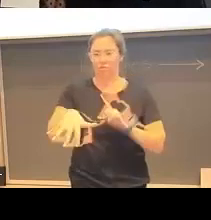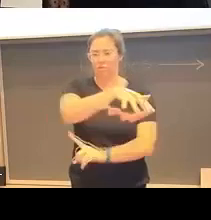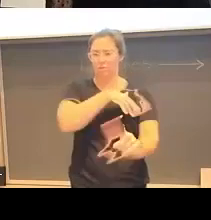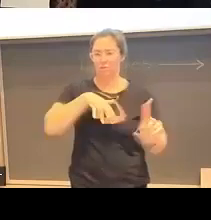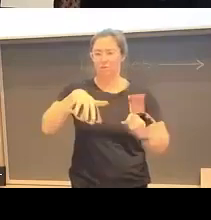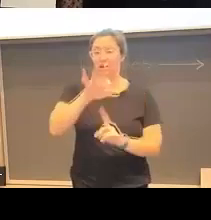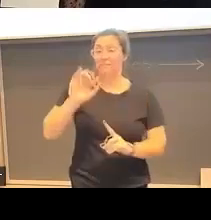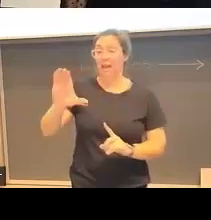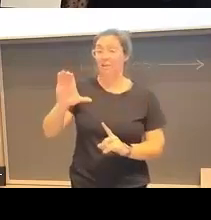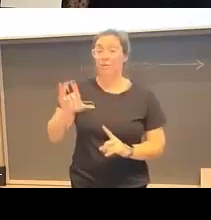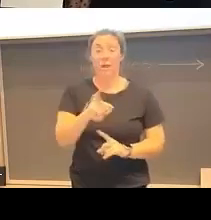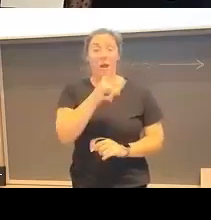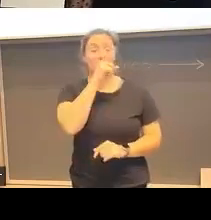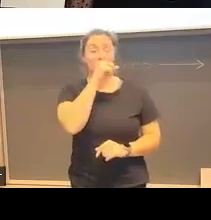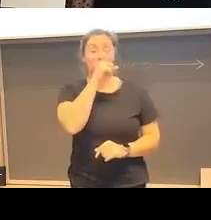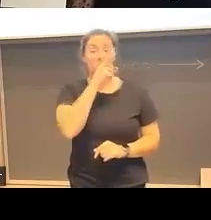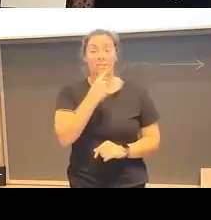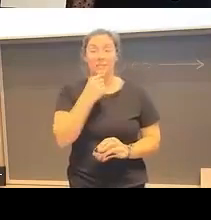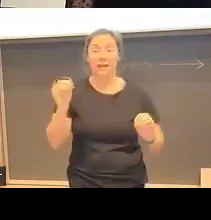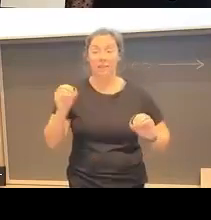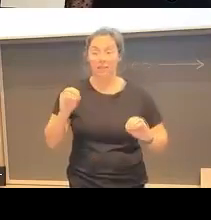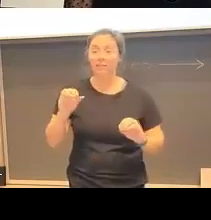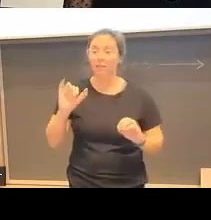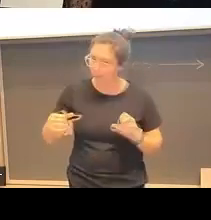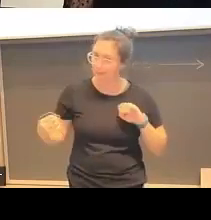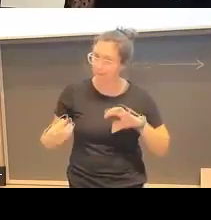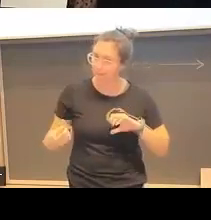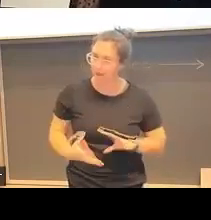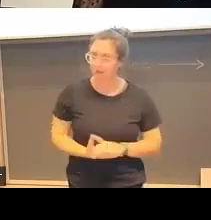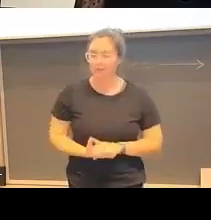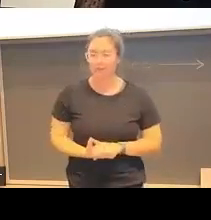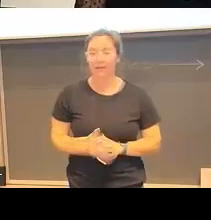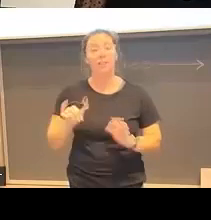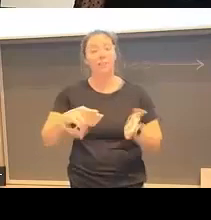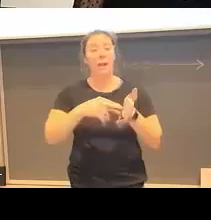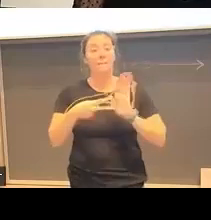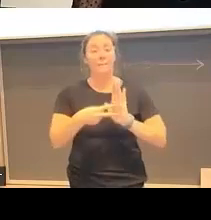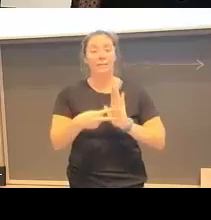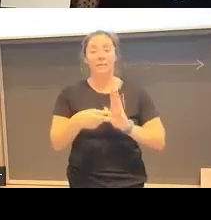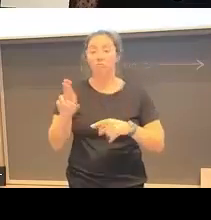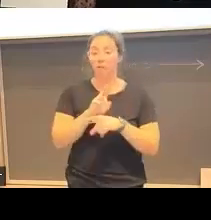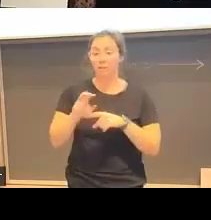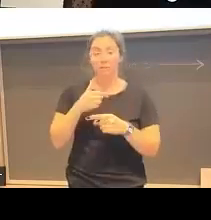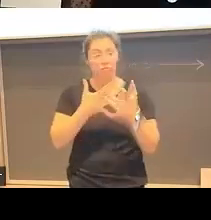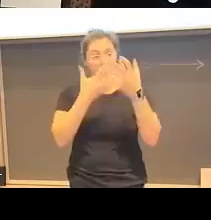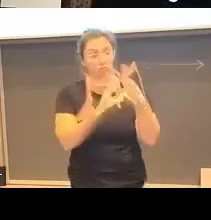weren't saying anything that was feedback it meant that a resident was entrusted to continue and had